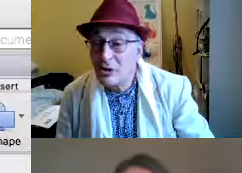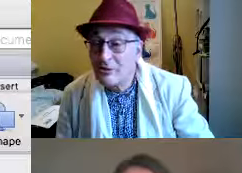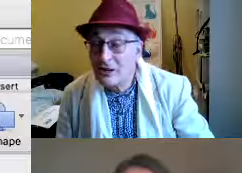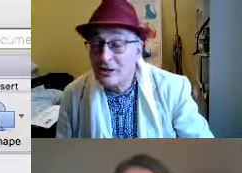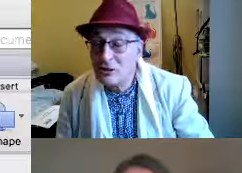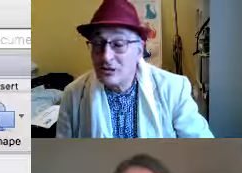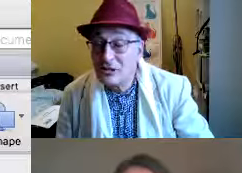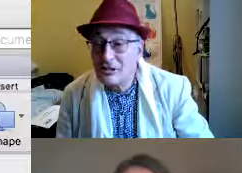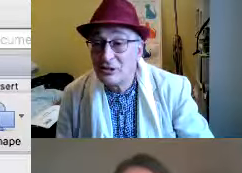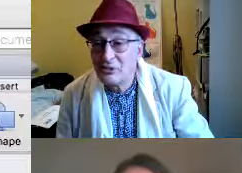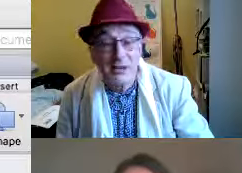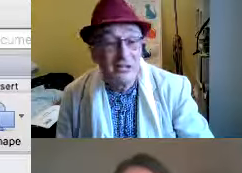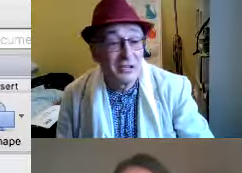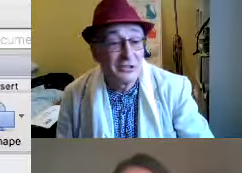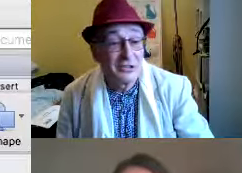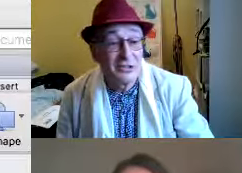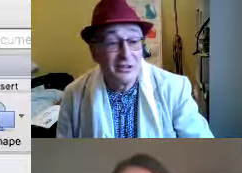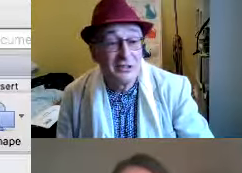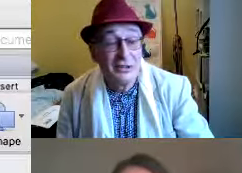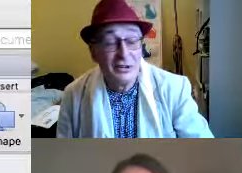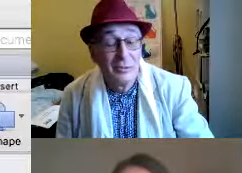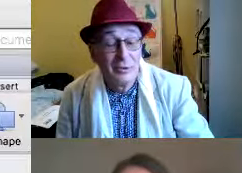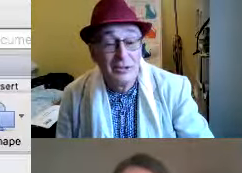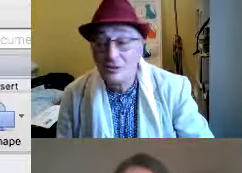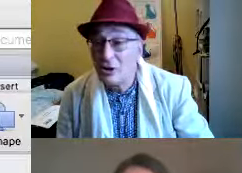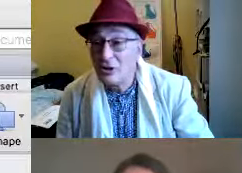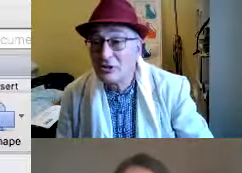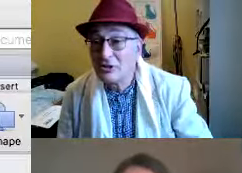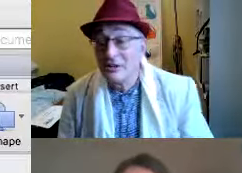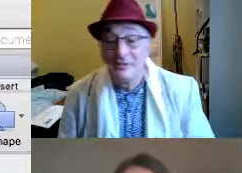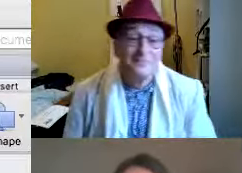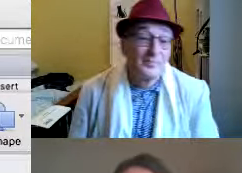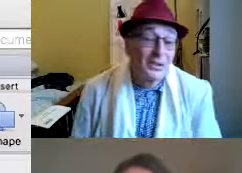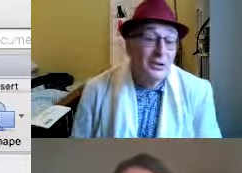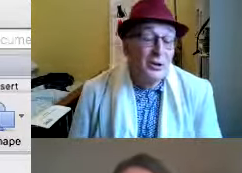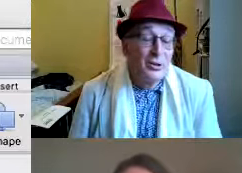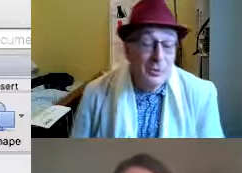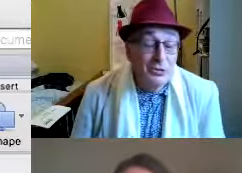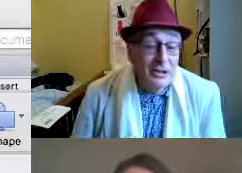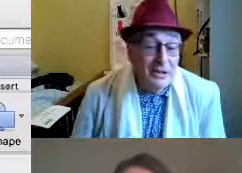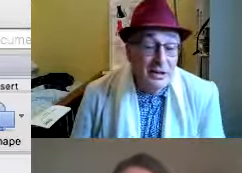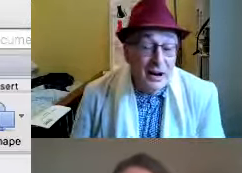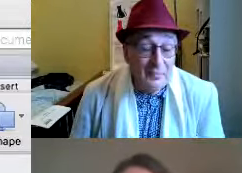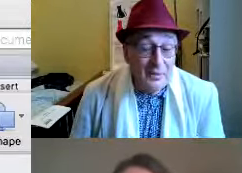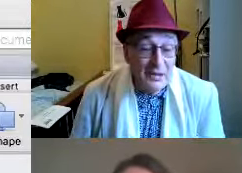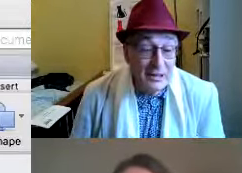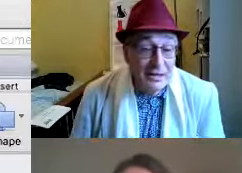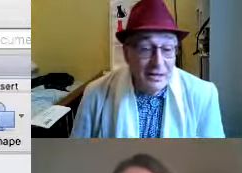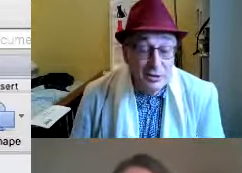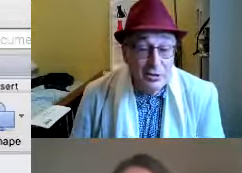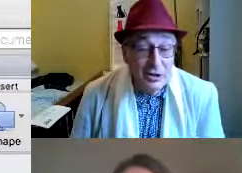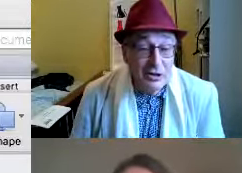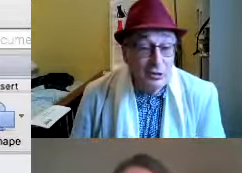a really interesting space outside within the docks there the baltic up in newcastle